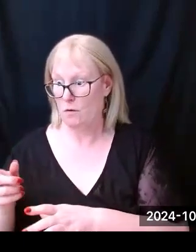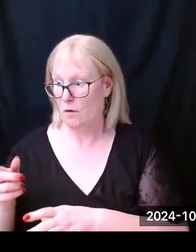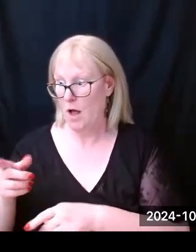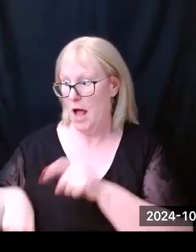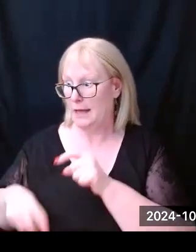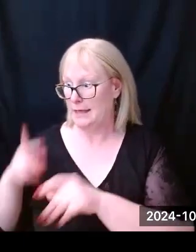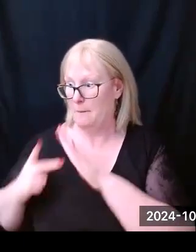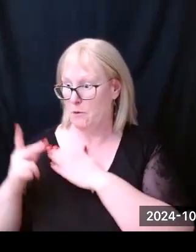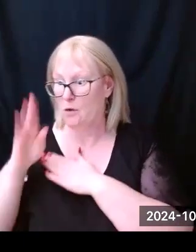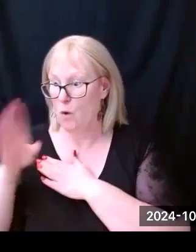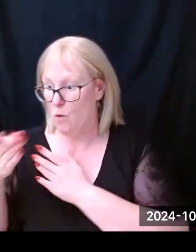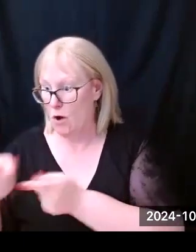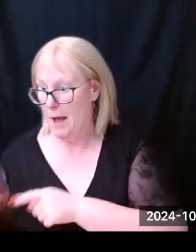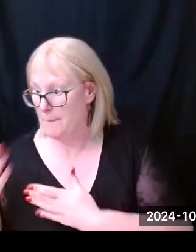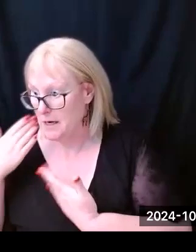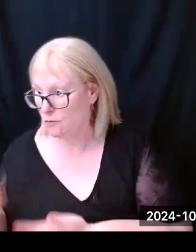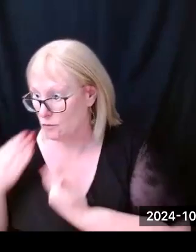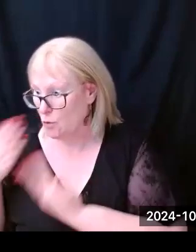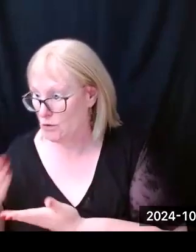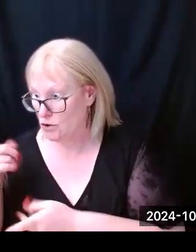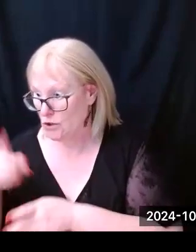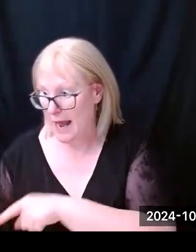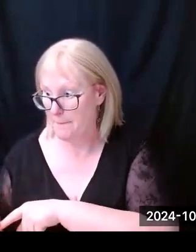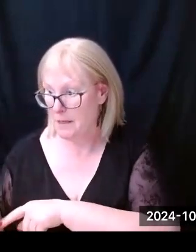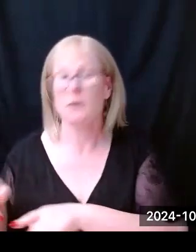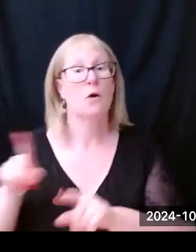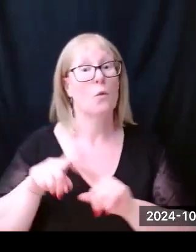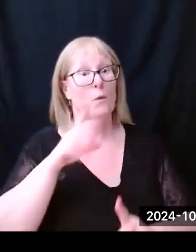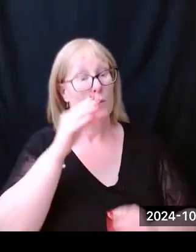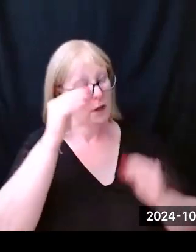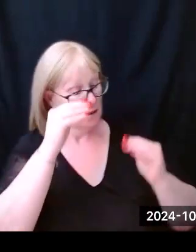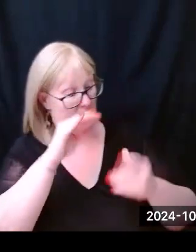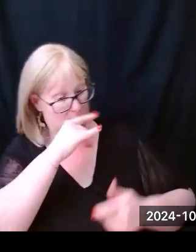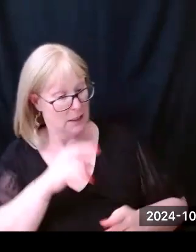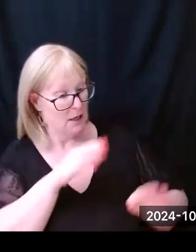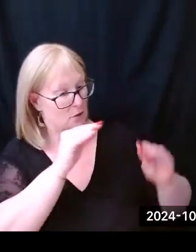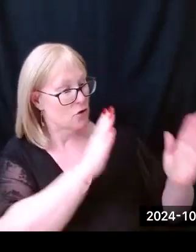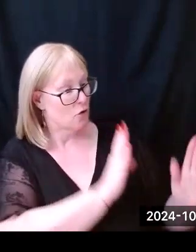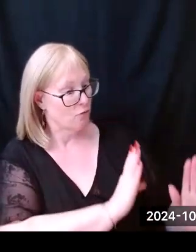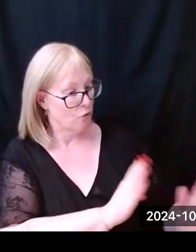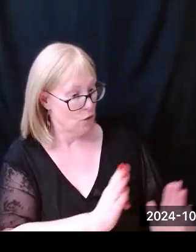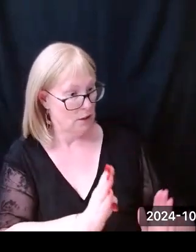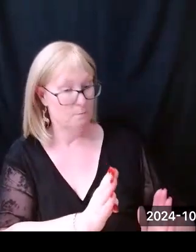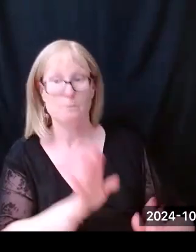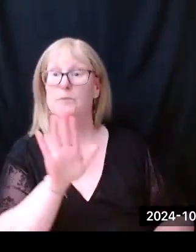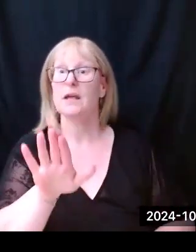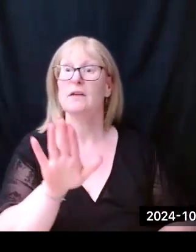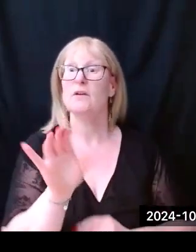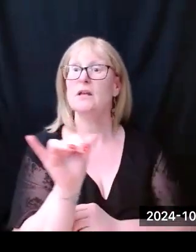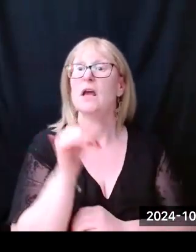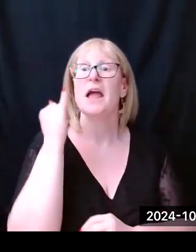When we teach kids that there is a certain routine, even if it's something as small as we read the same story before bed